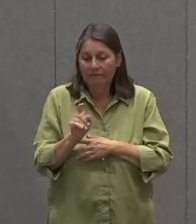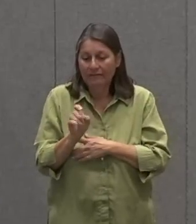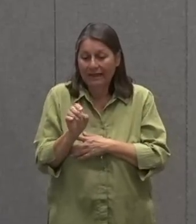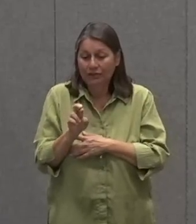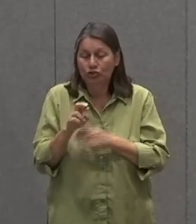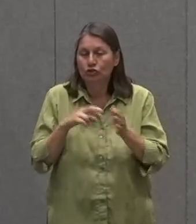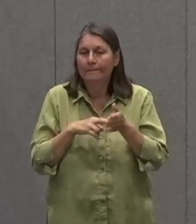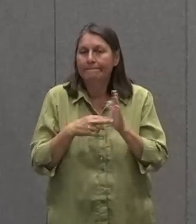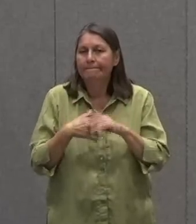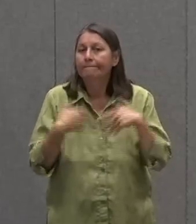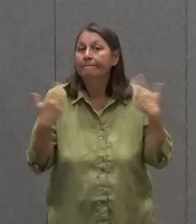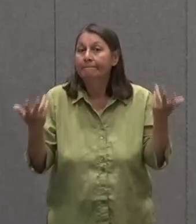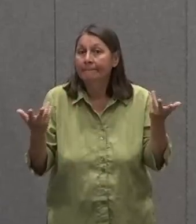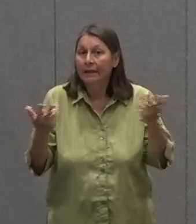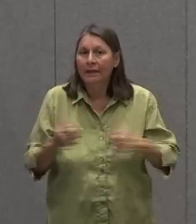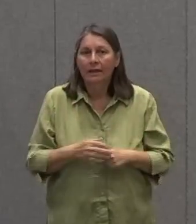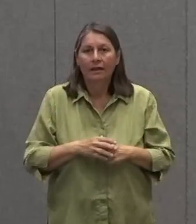that you can multiply,